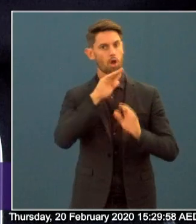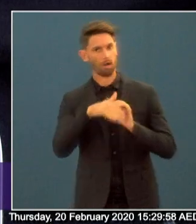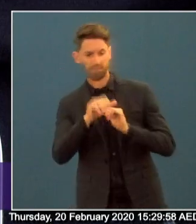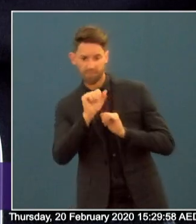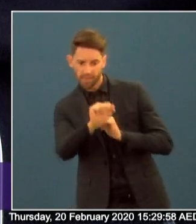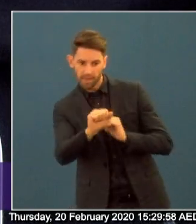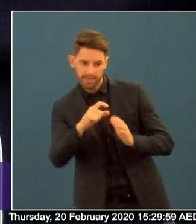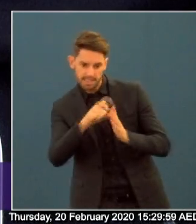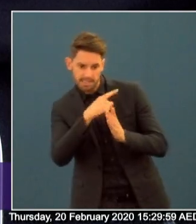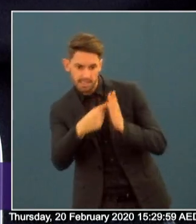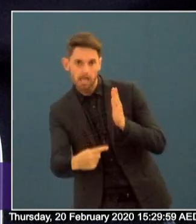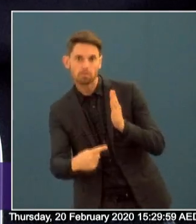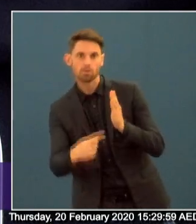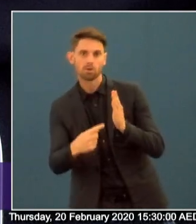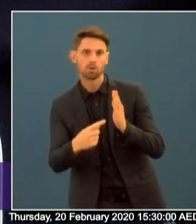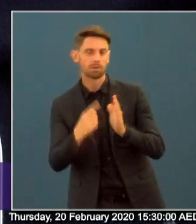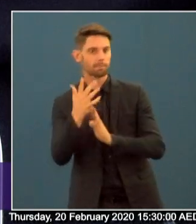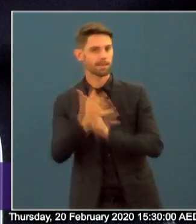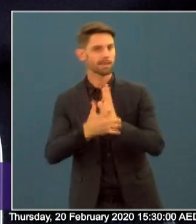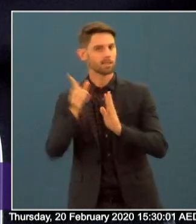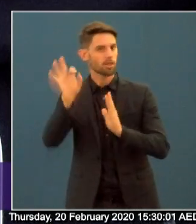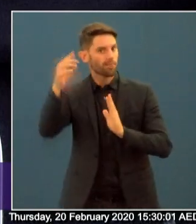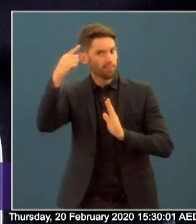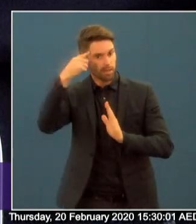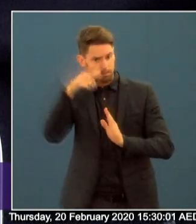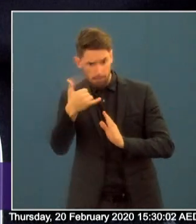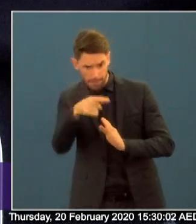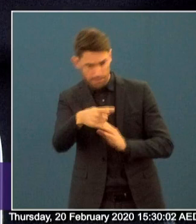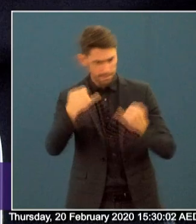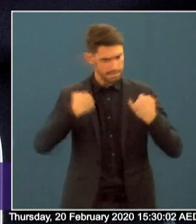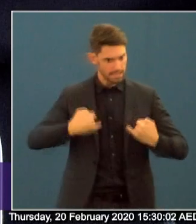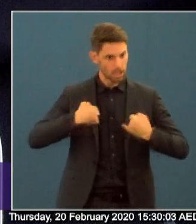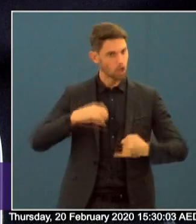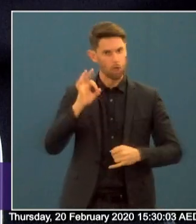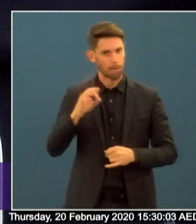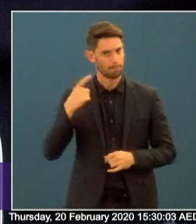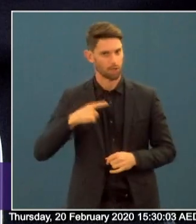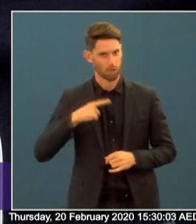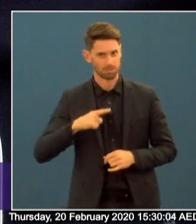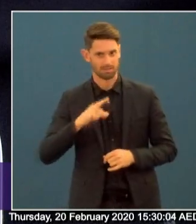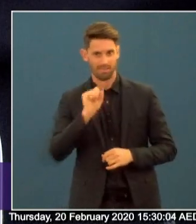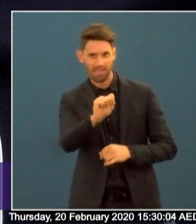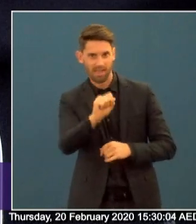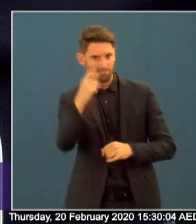diagnostic overshadowing that you've just mentioned will be a key factor. And I think we need to promulgate the information that's arisen